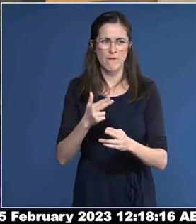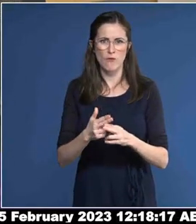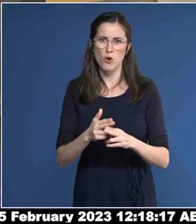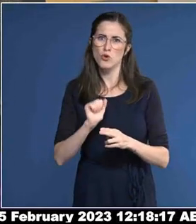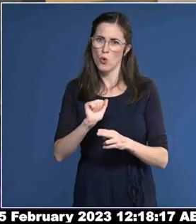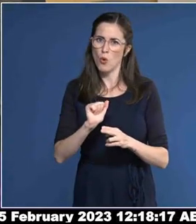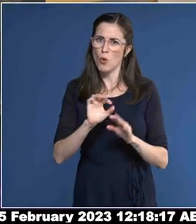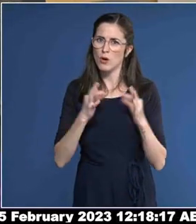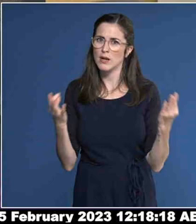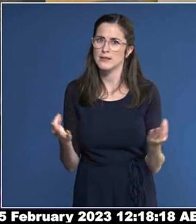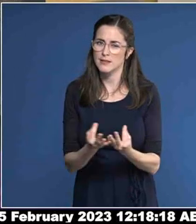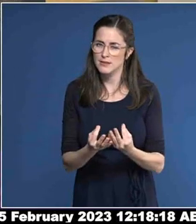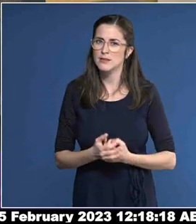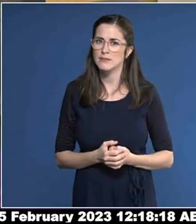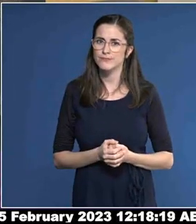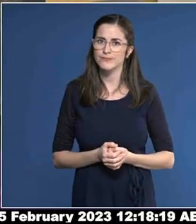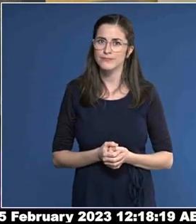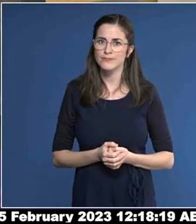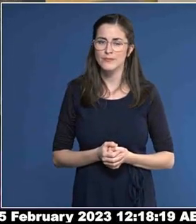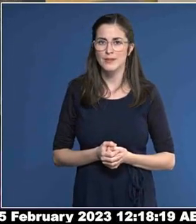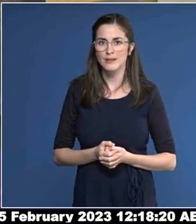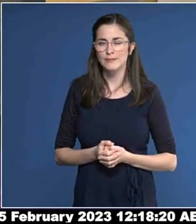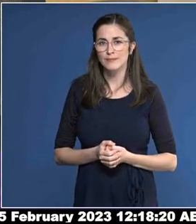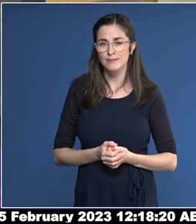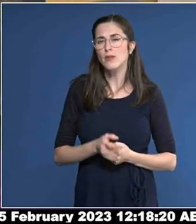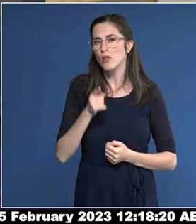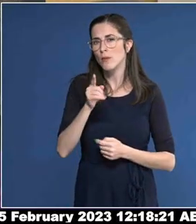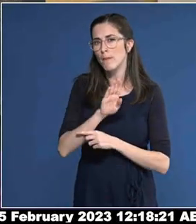And: Afford also accepted that there was a conflict between its senior managers.